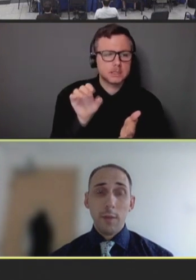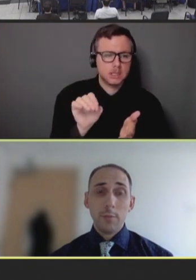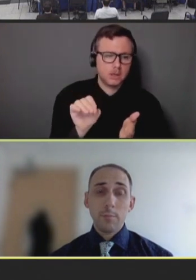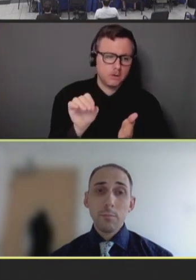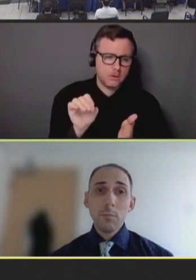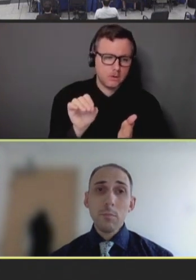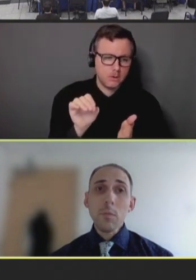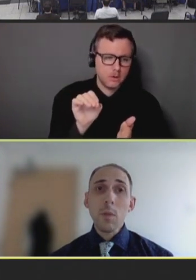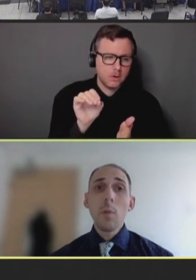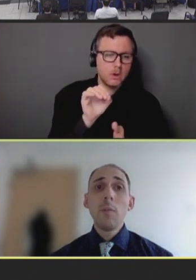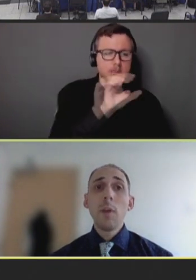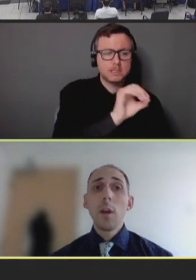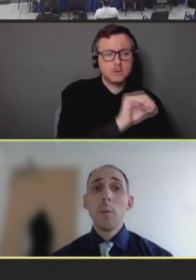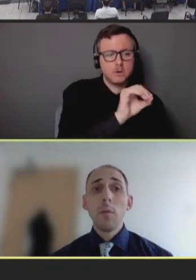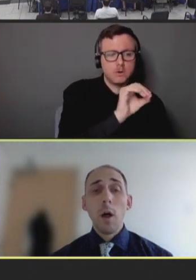events with variable follow-up.